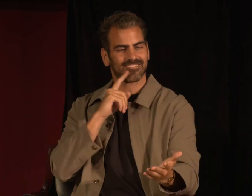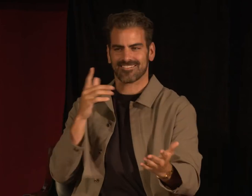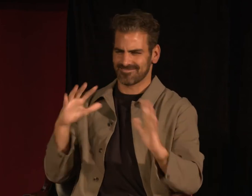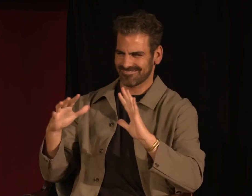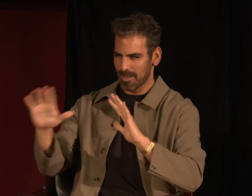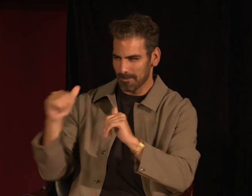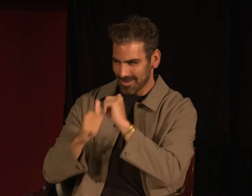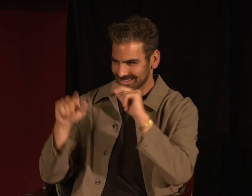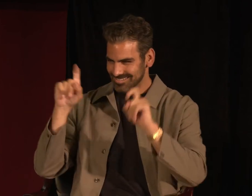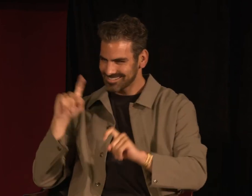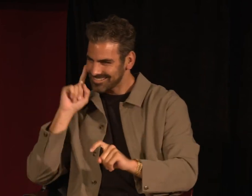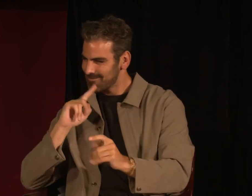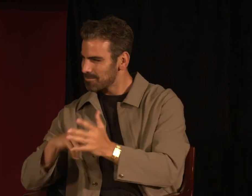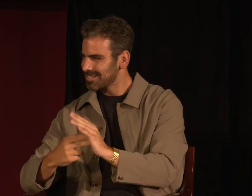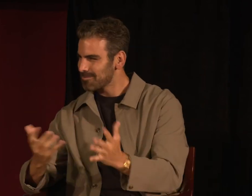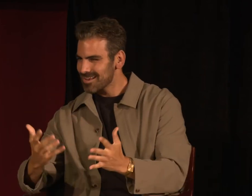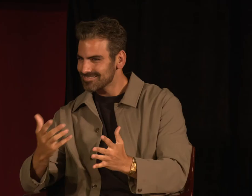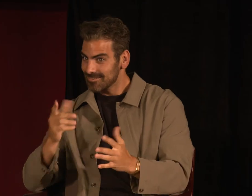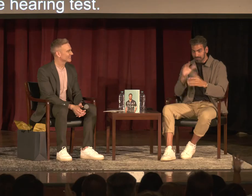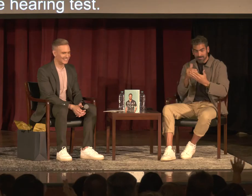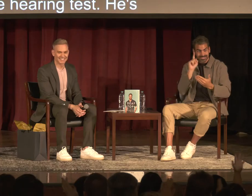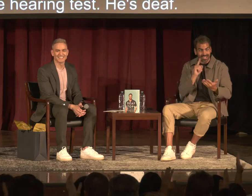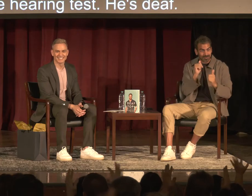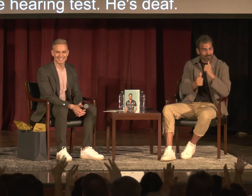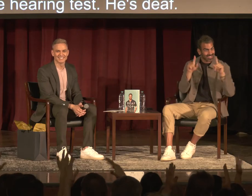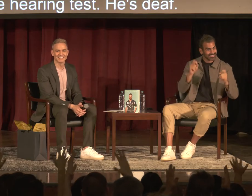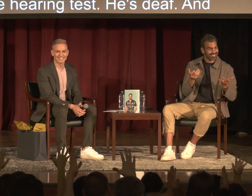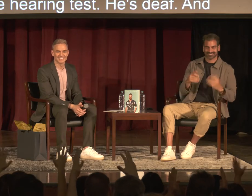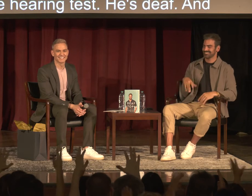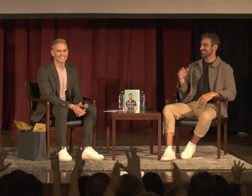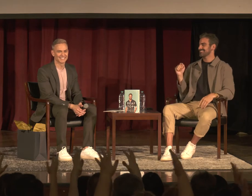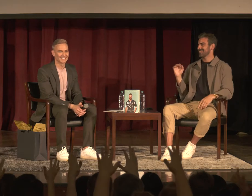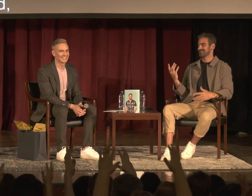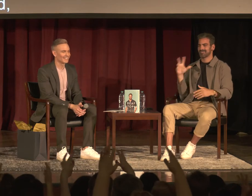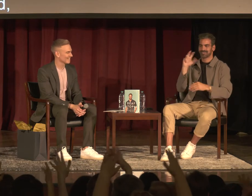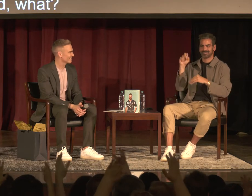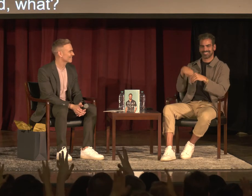your baby passed the hearing test. He's Deaf. And immediately they said, what? Right.